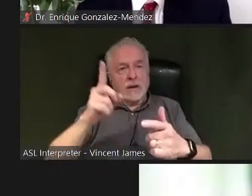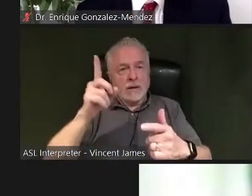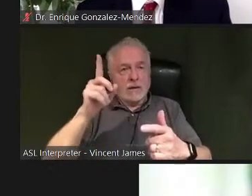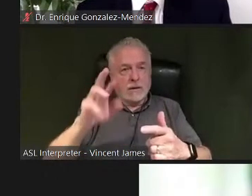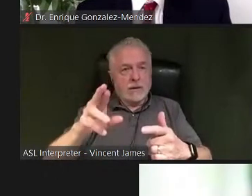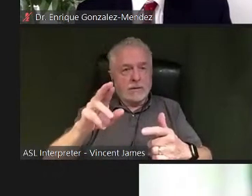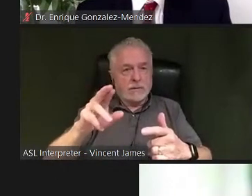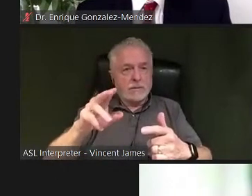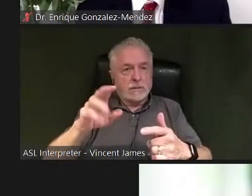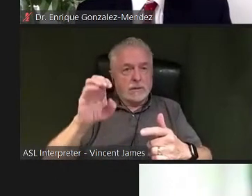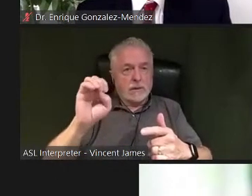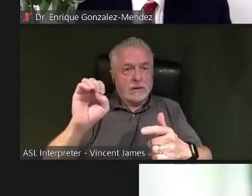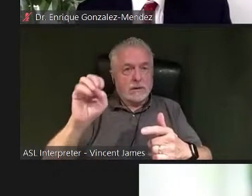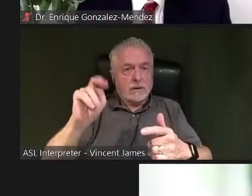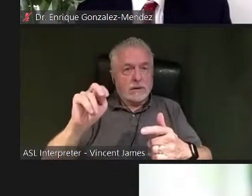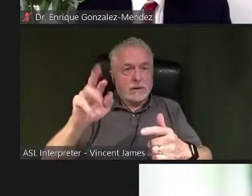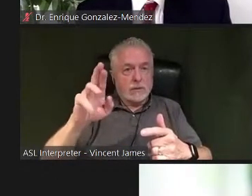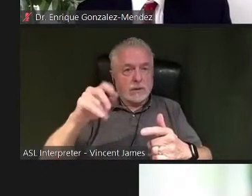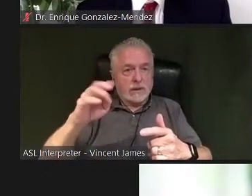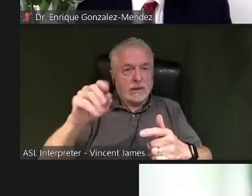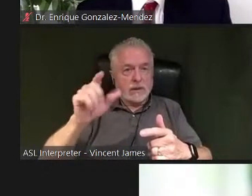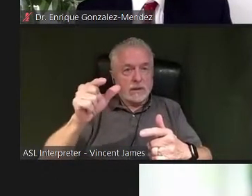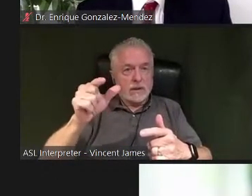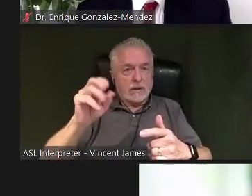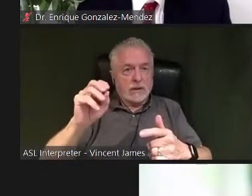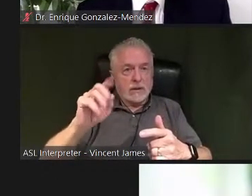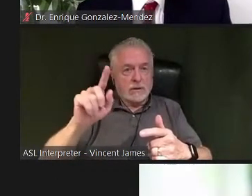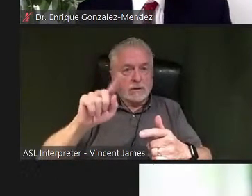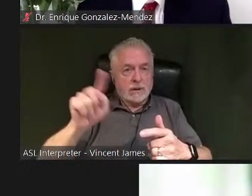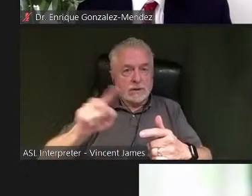Andrikienė Gonzalez Mendis, he's a very known doctor in this area.